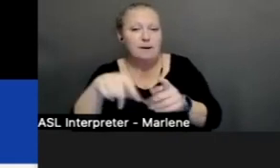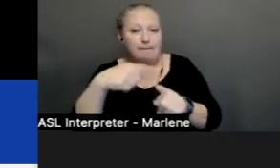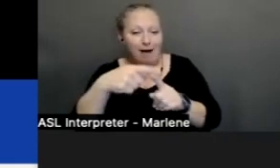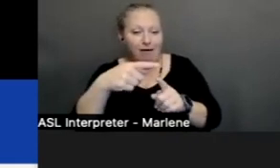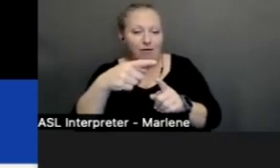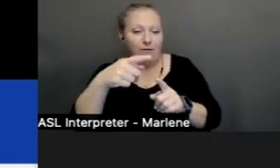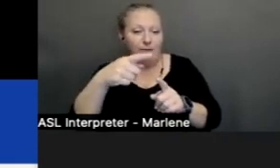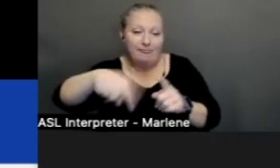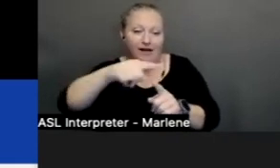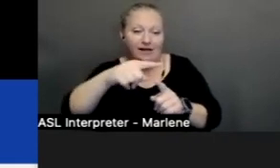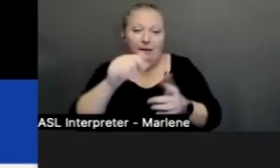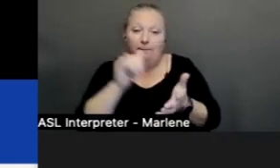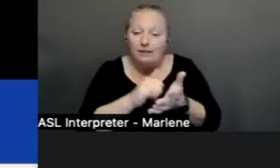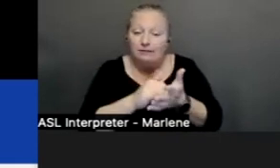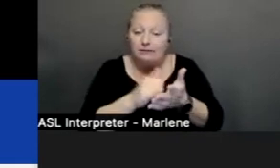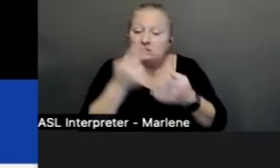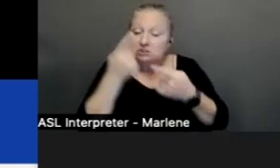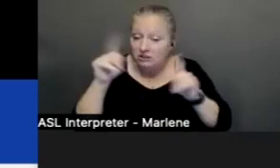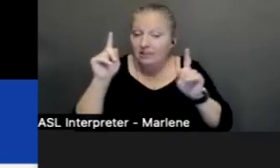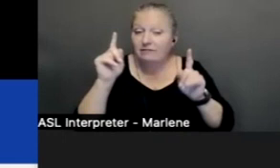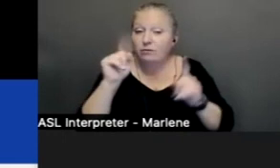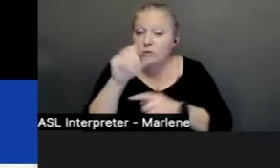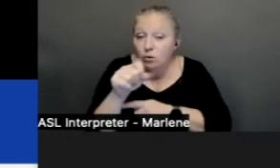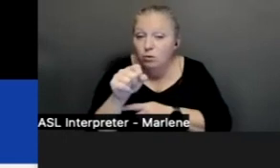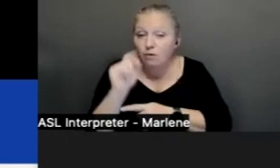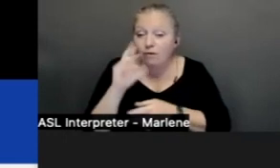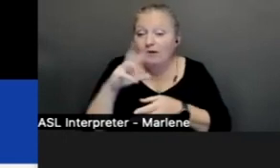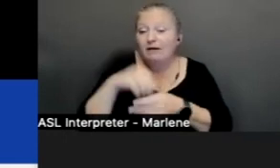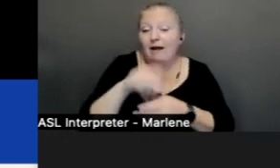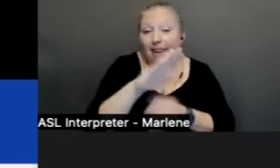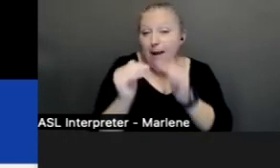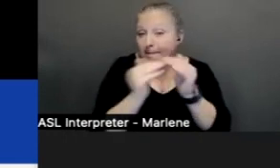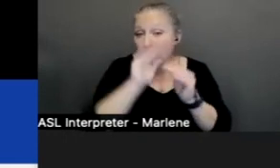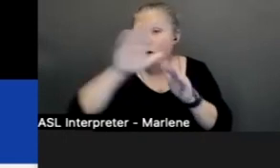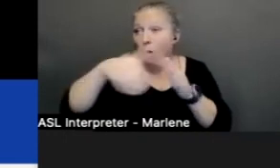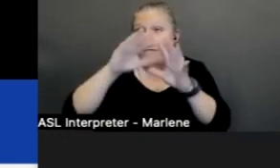very successful tools to engage with with their peers across the world but also some things that